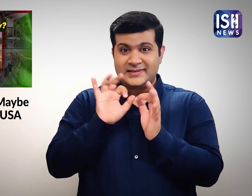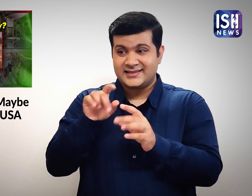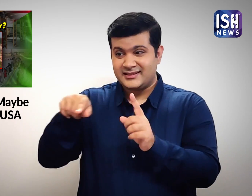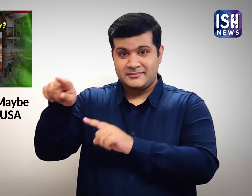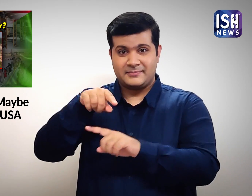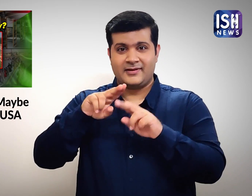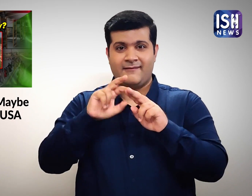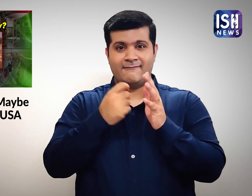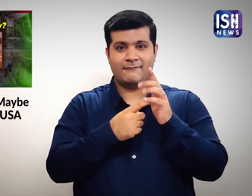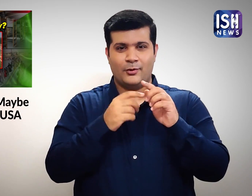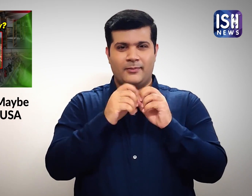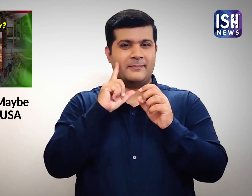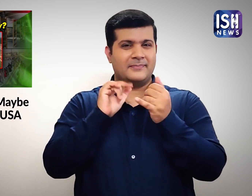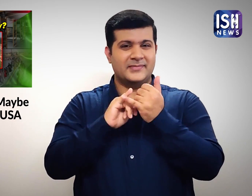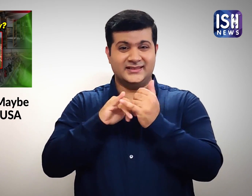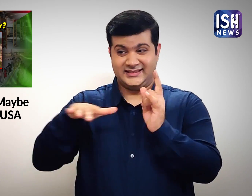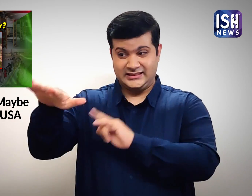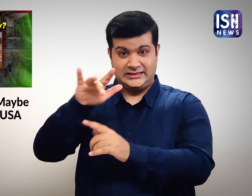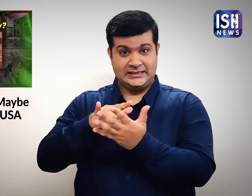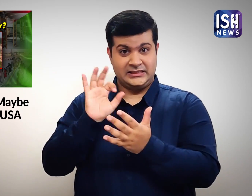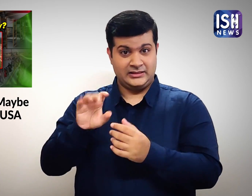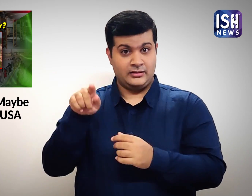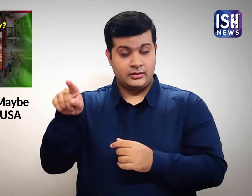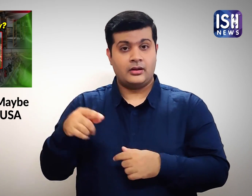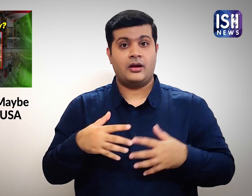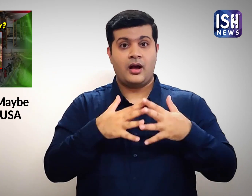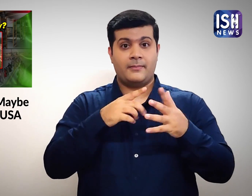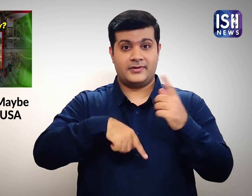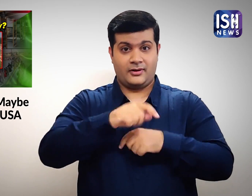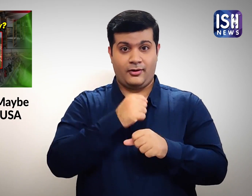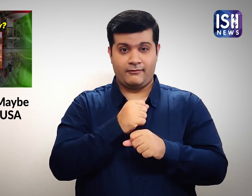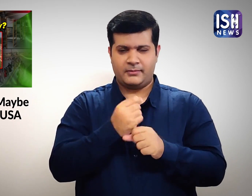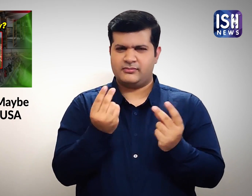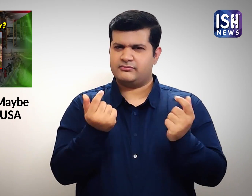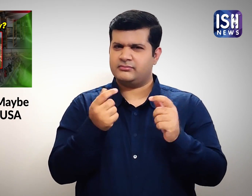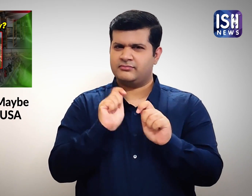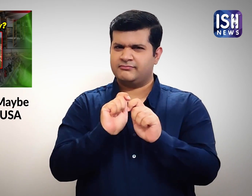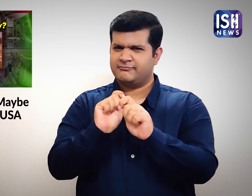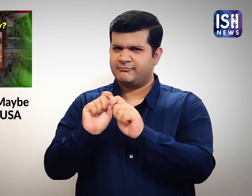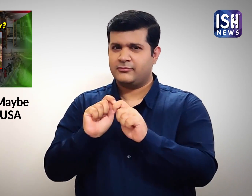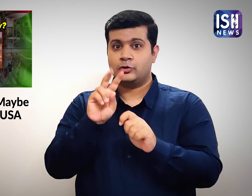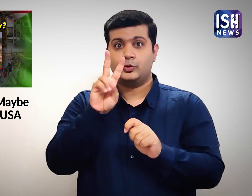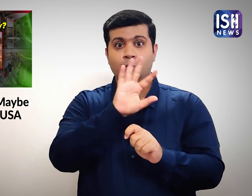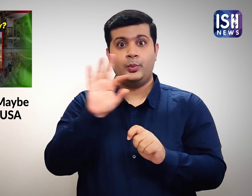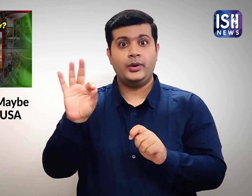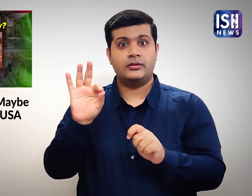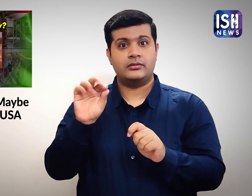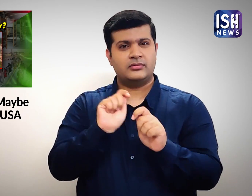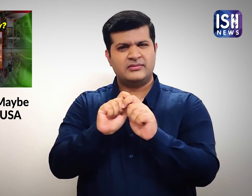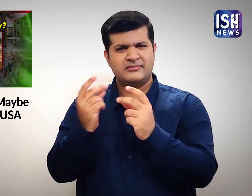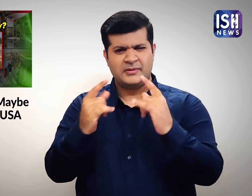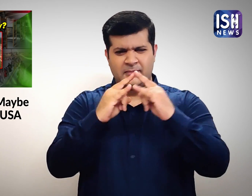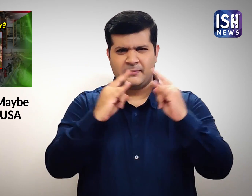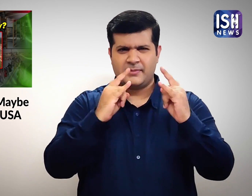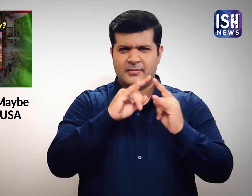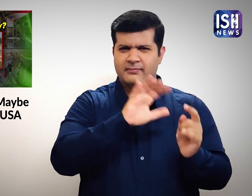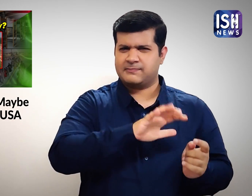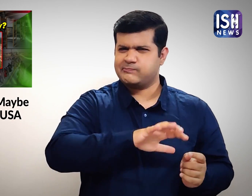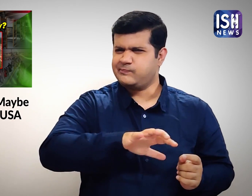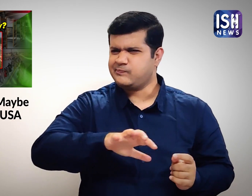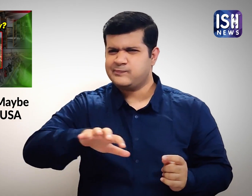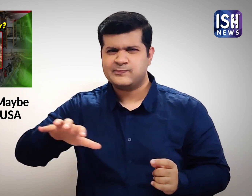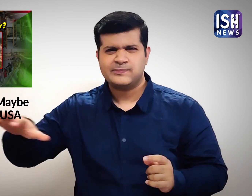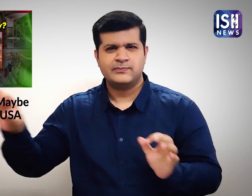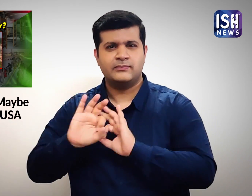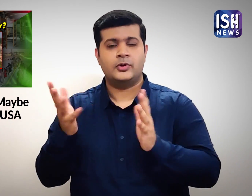The US government spent two weeks building the base for the Afghans.